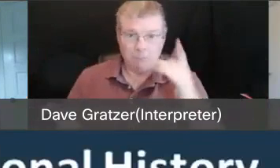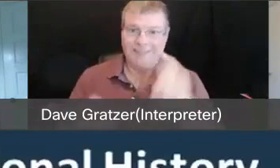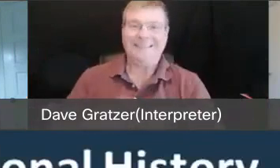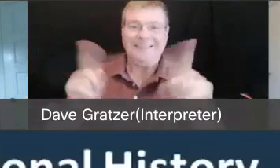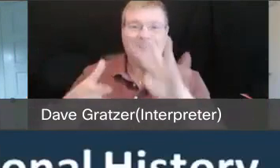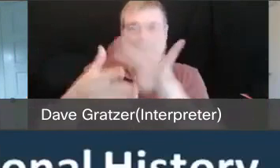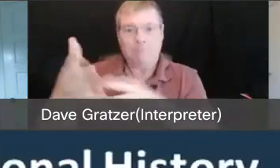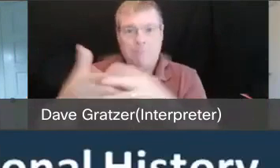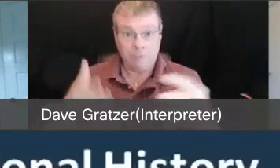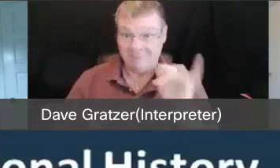Does that help?